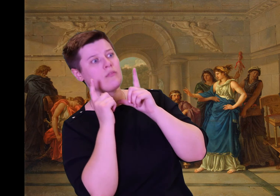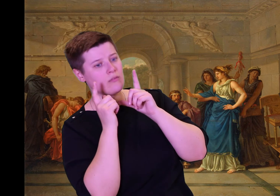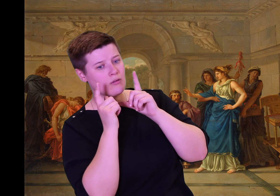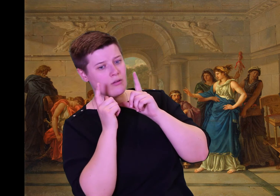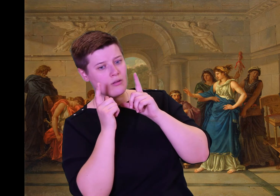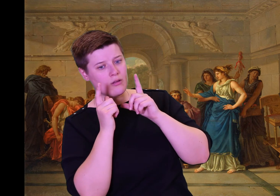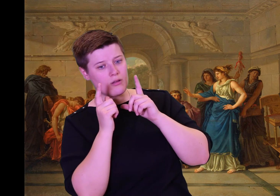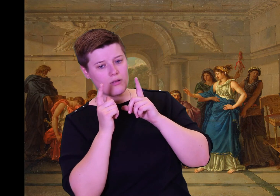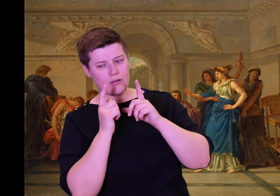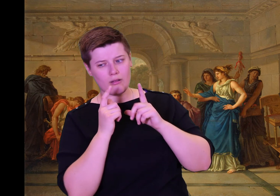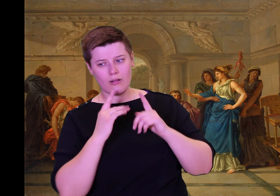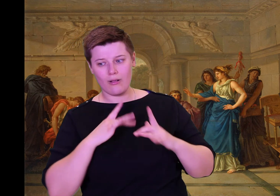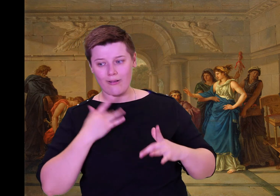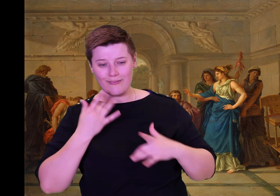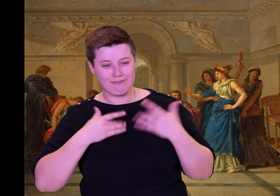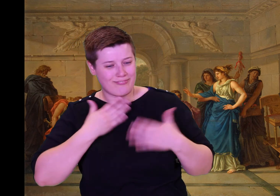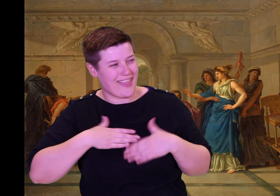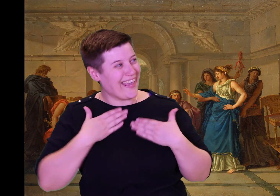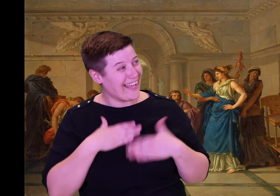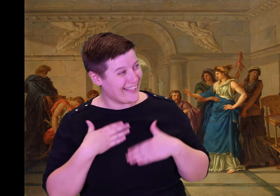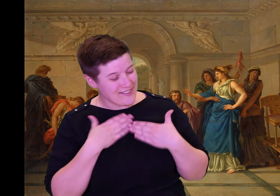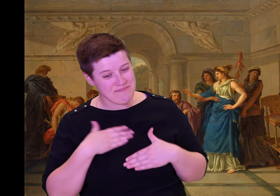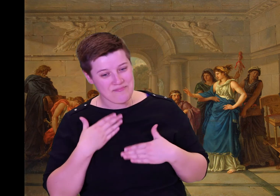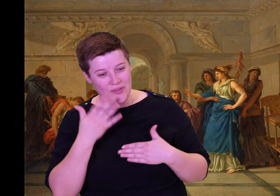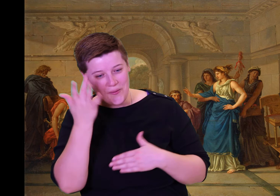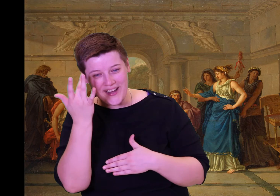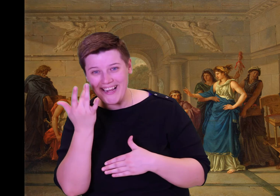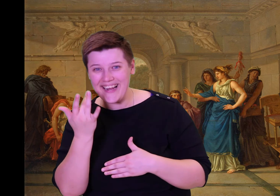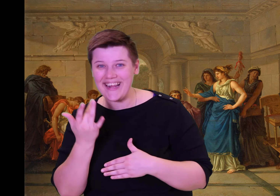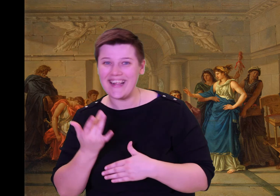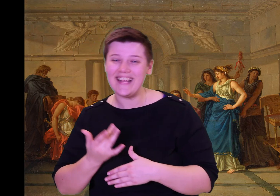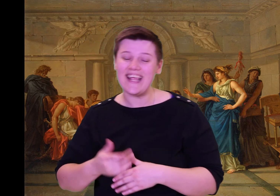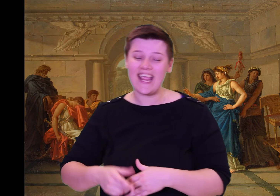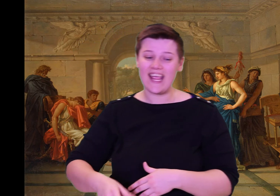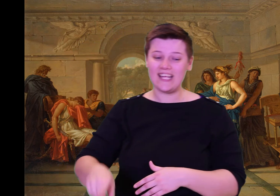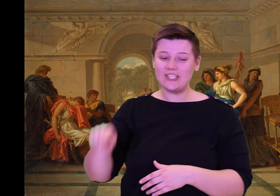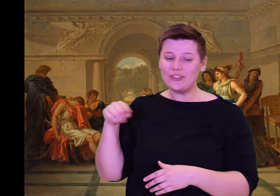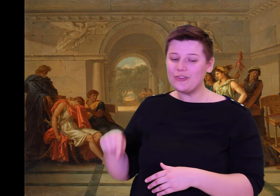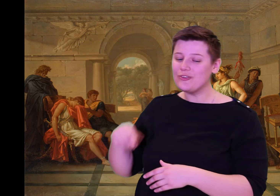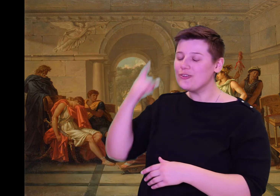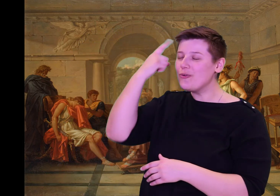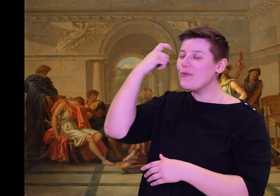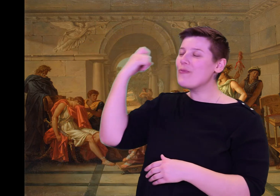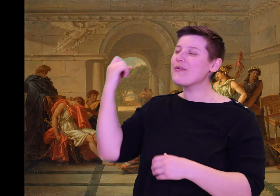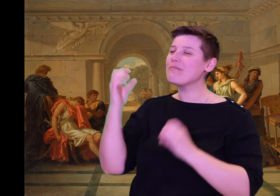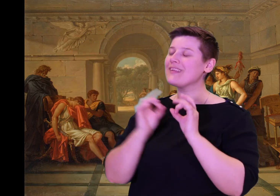When early Dawn shone forth with rosy fingers, bringing the light to deathless